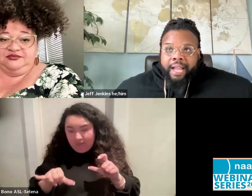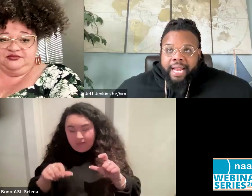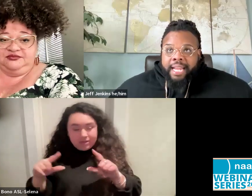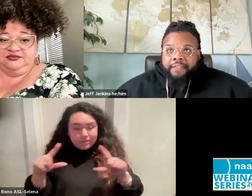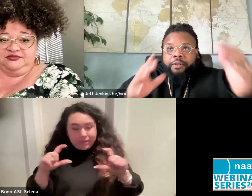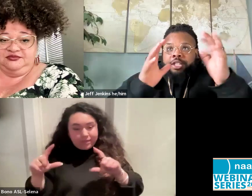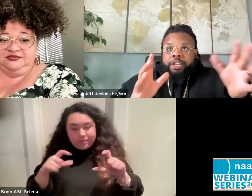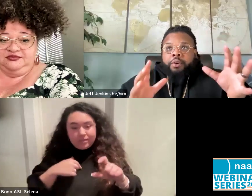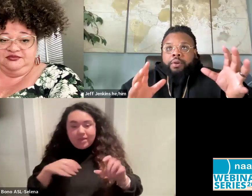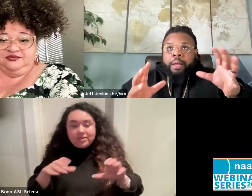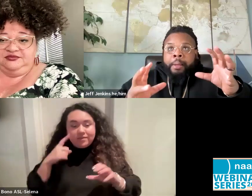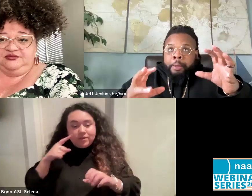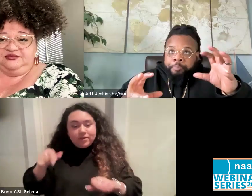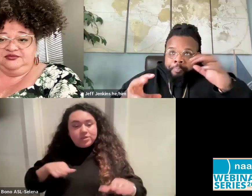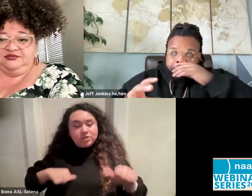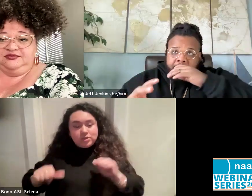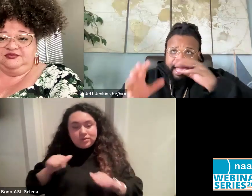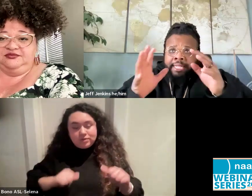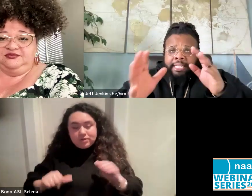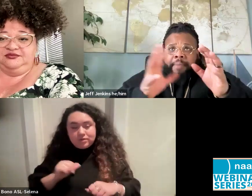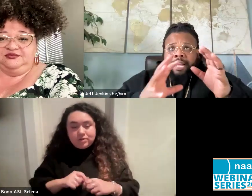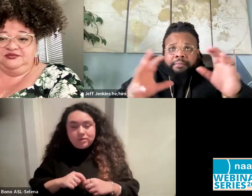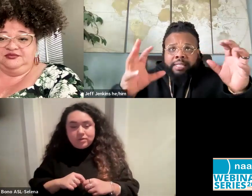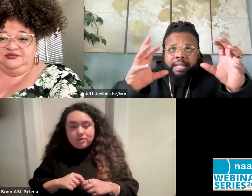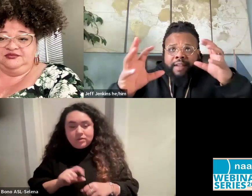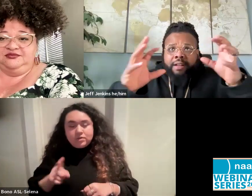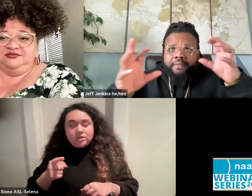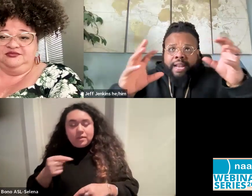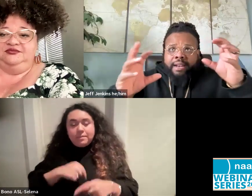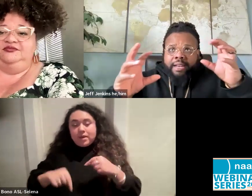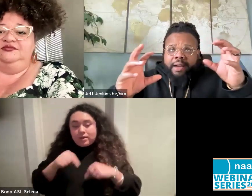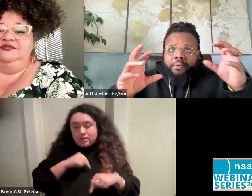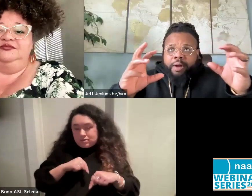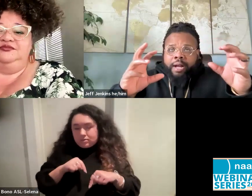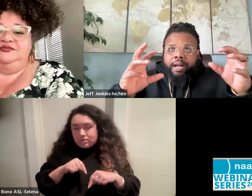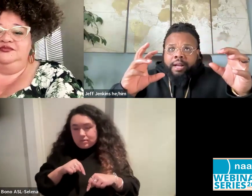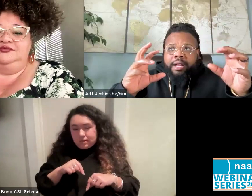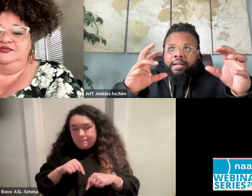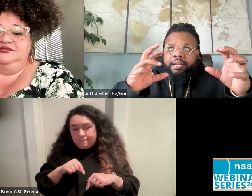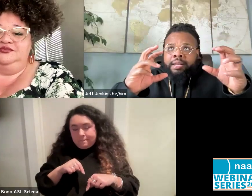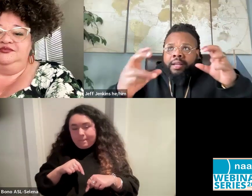and I did it for the show. And just to back up, just to give you all even that